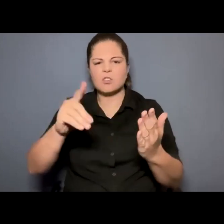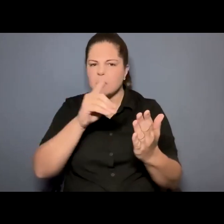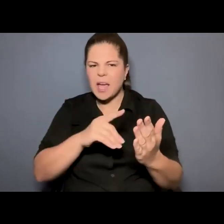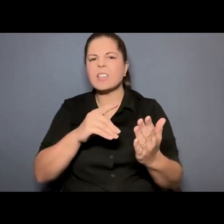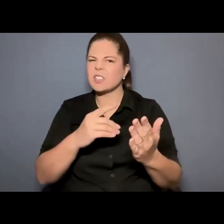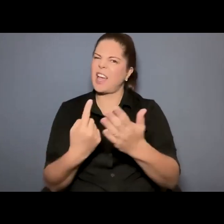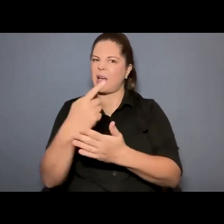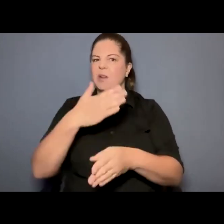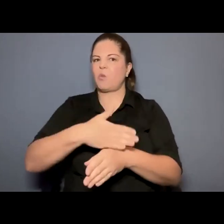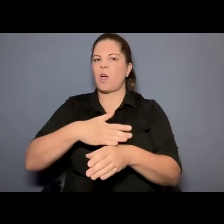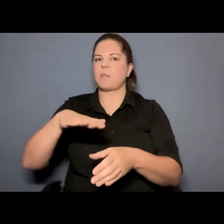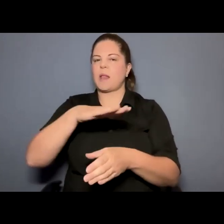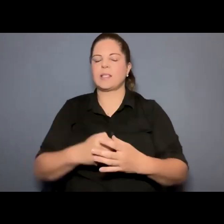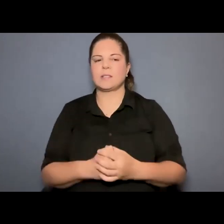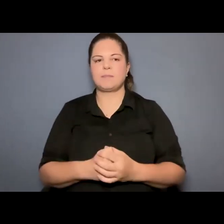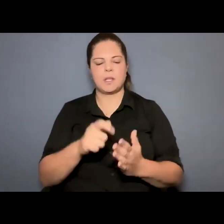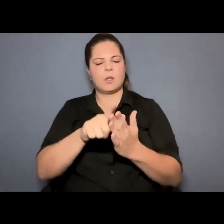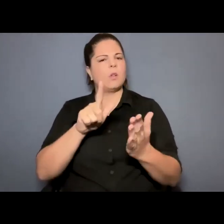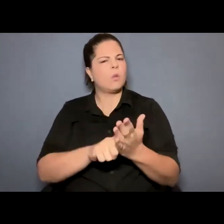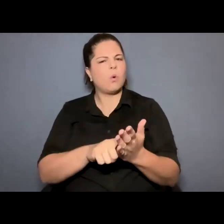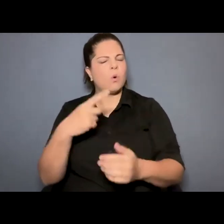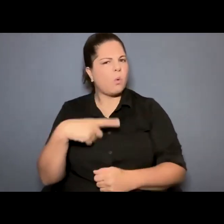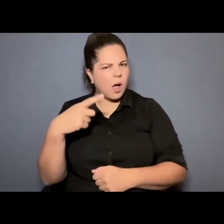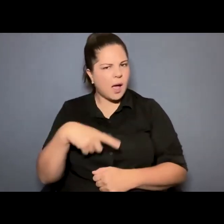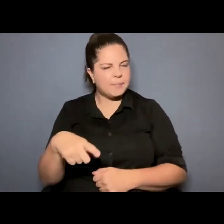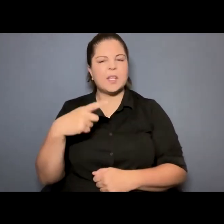These laws were introduced in response to the Australian Human Rights Commission's